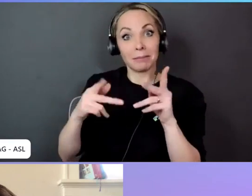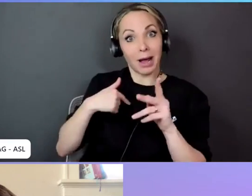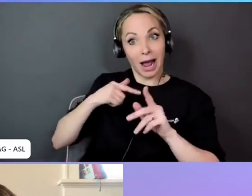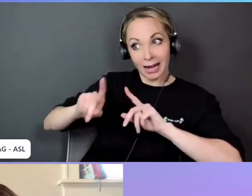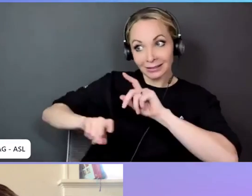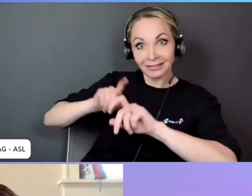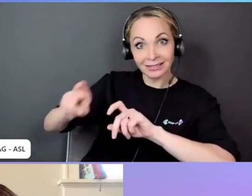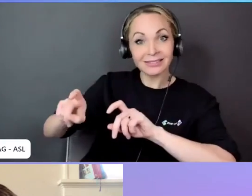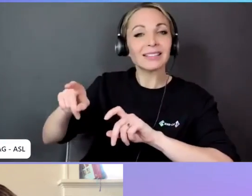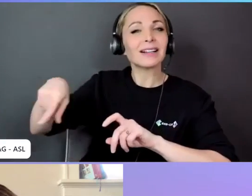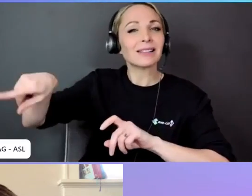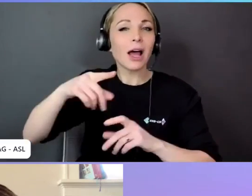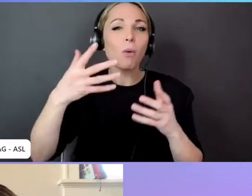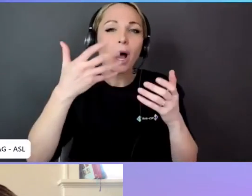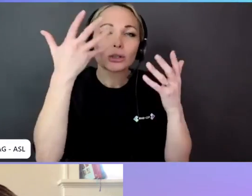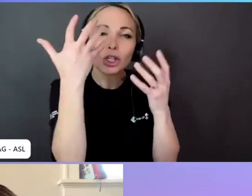we're having captions, having high contrast, a lot of folks